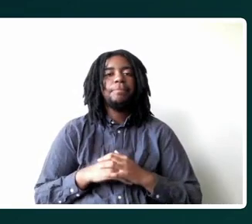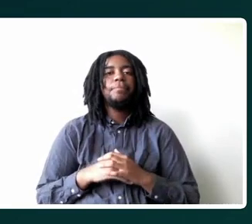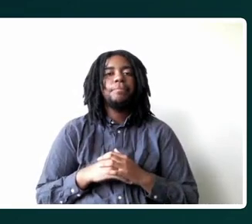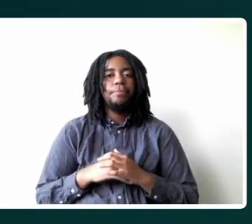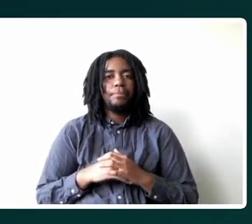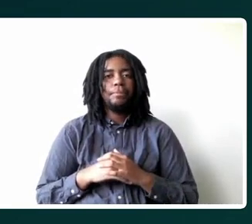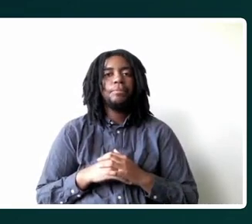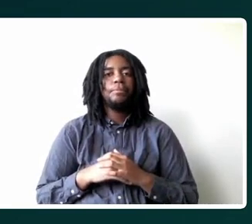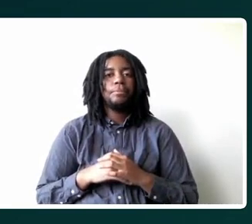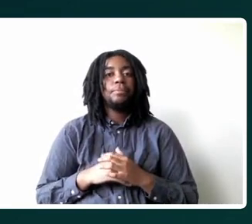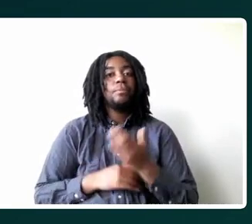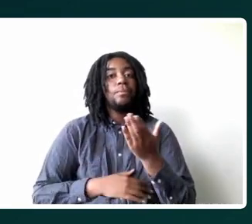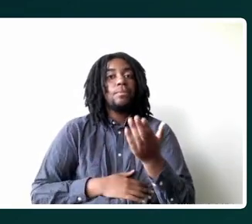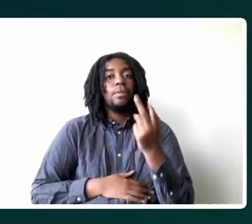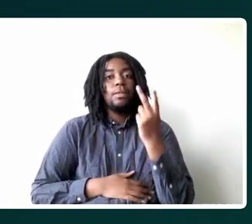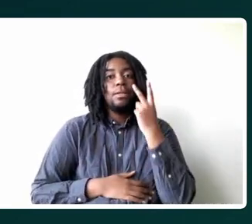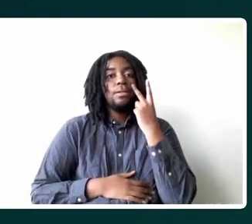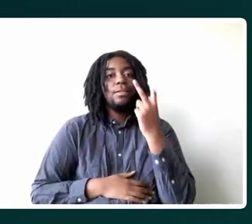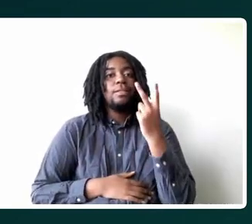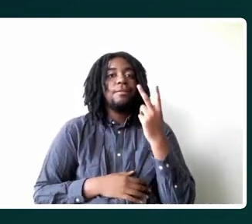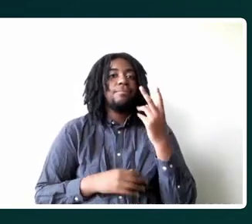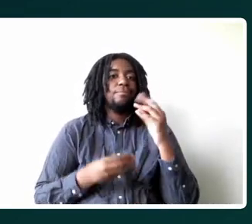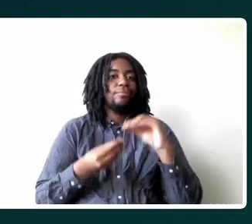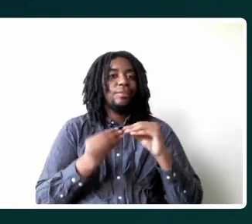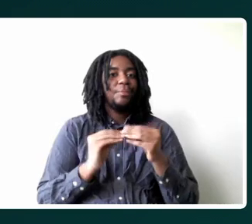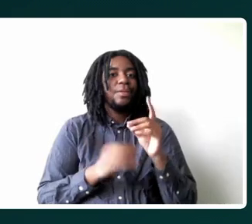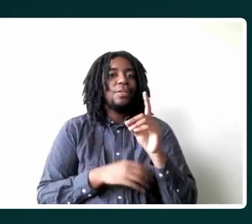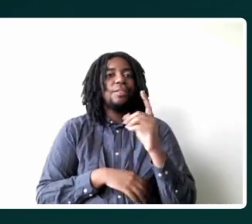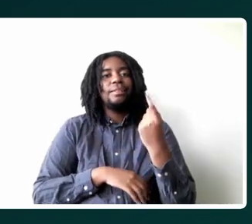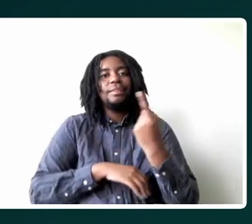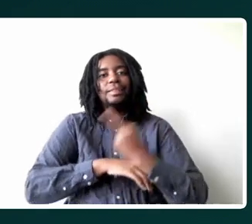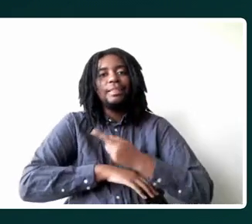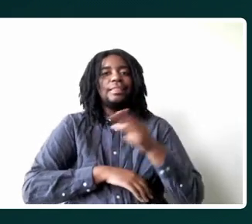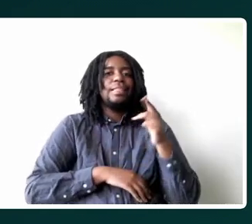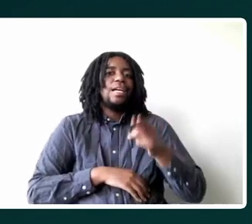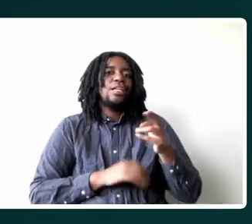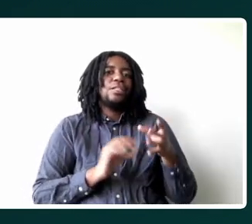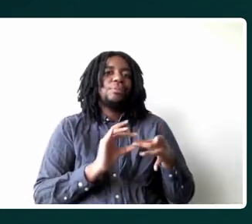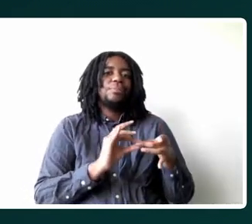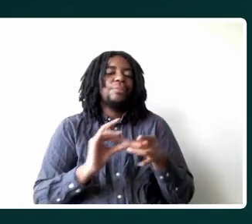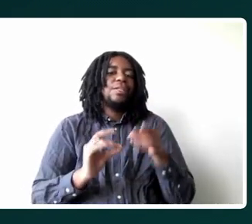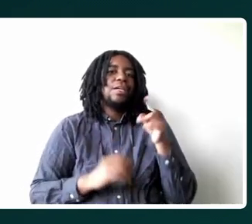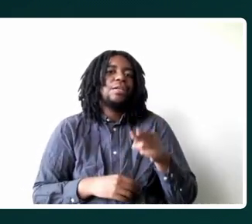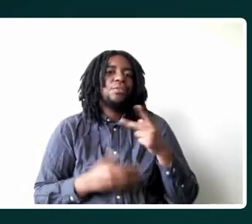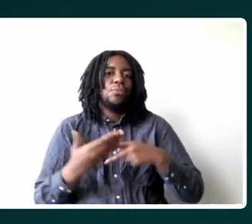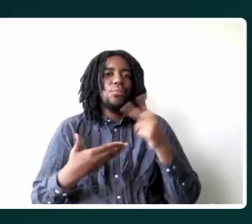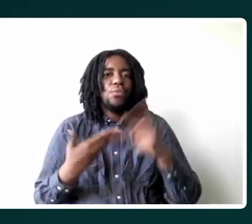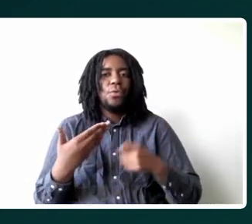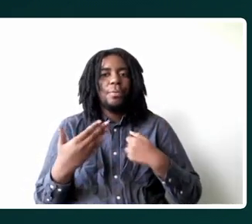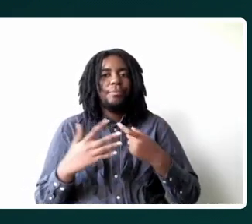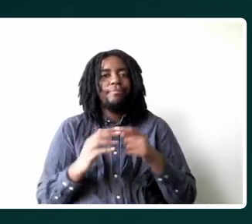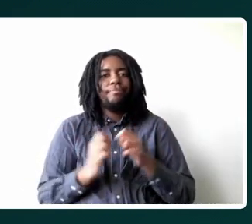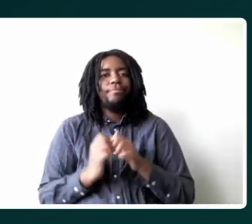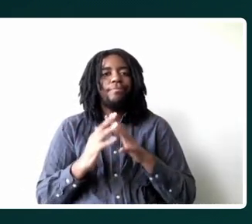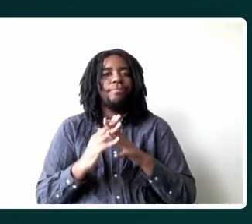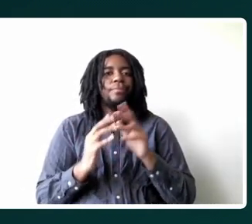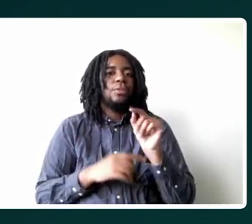you see numbers and dates about the history of the program. We started in 2013 as an analog project